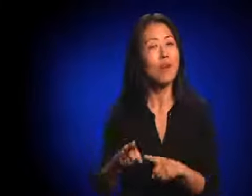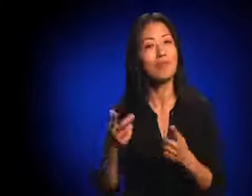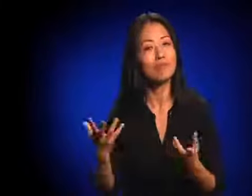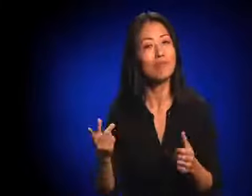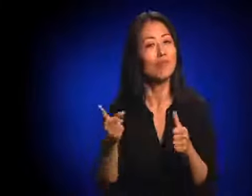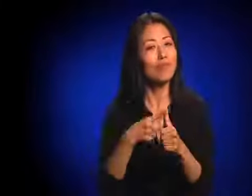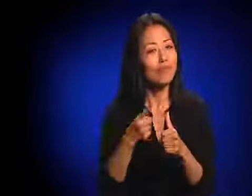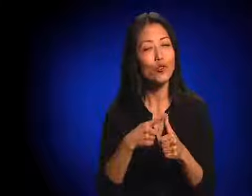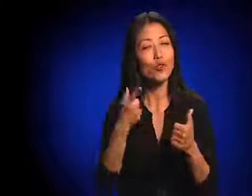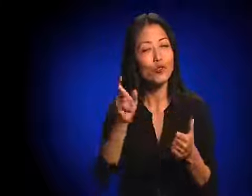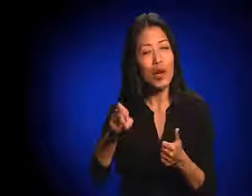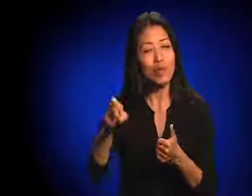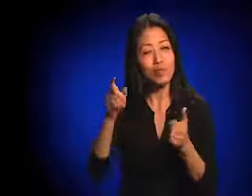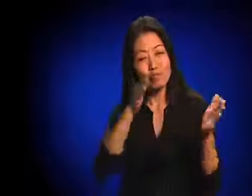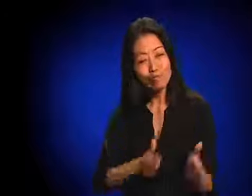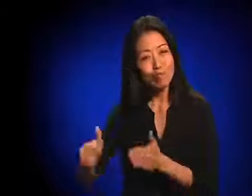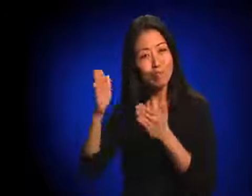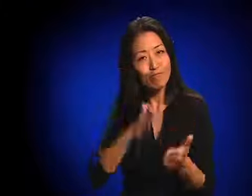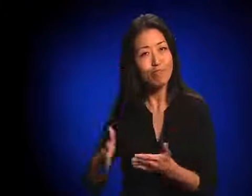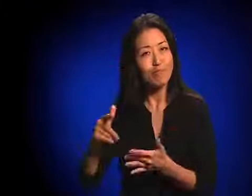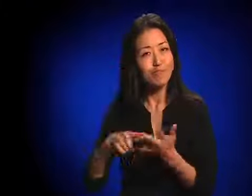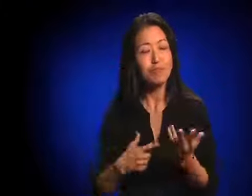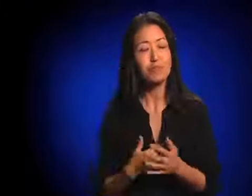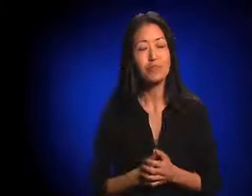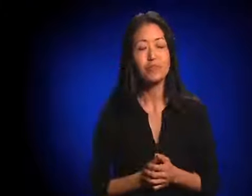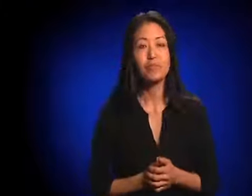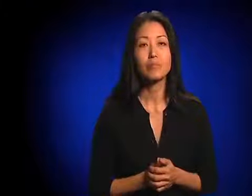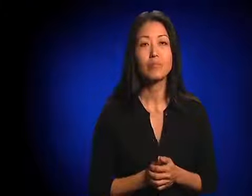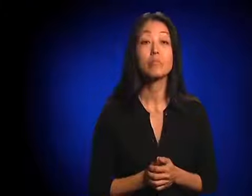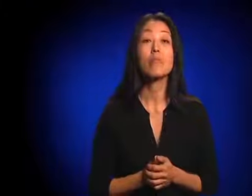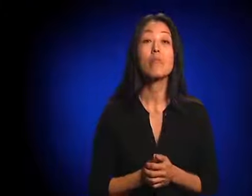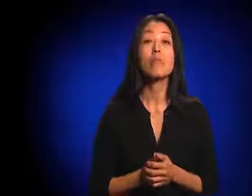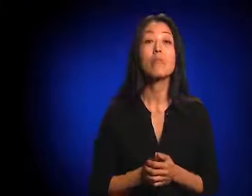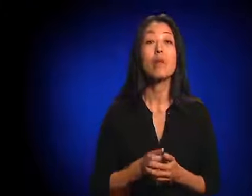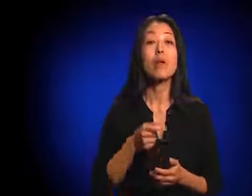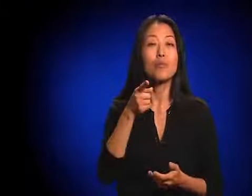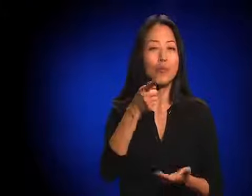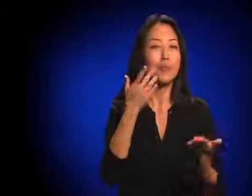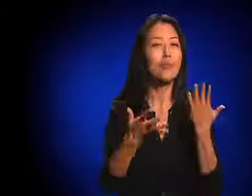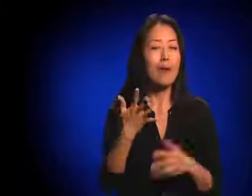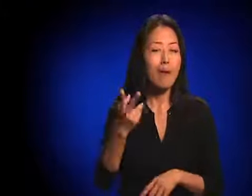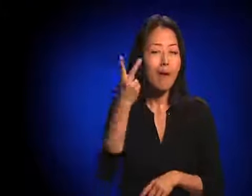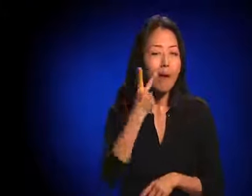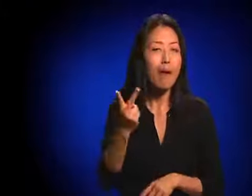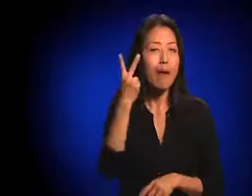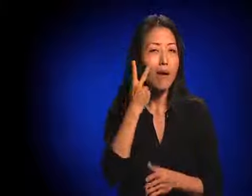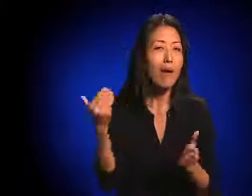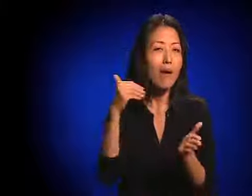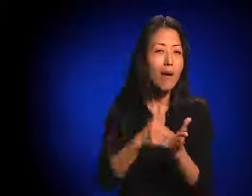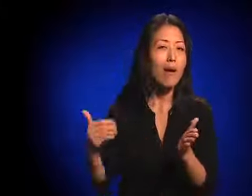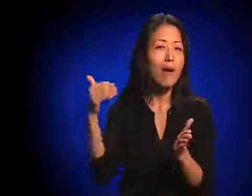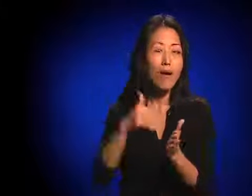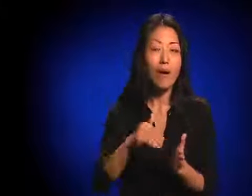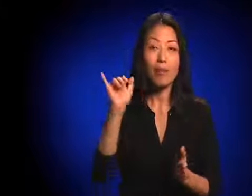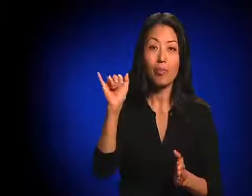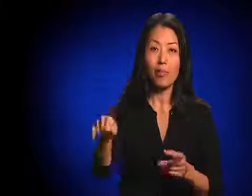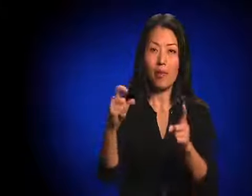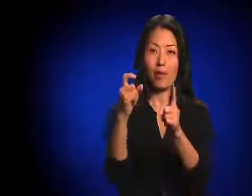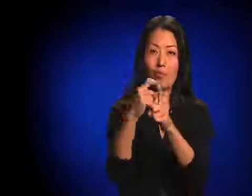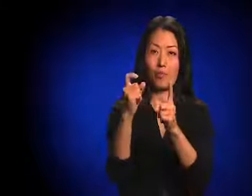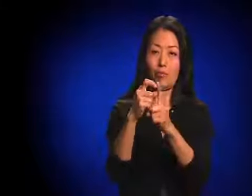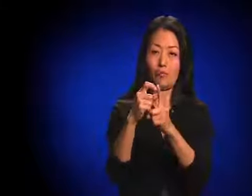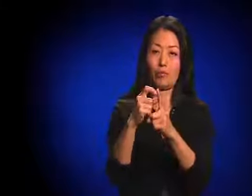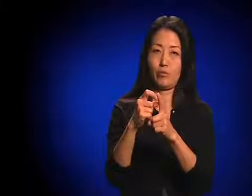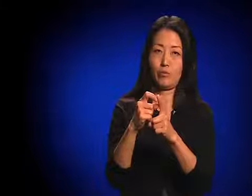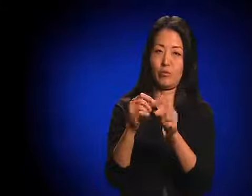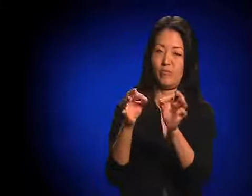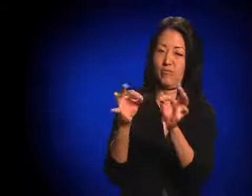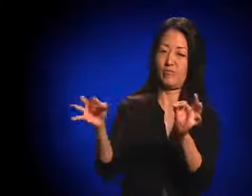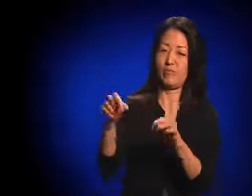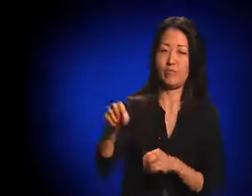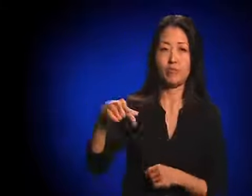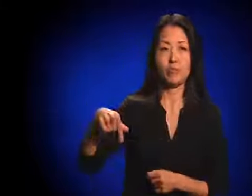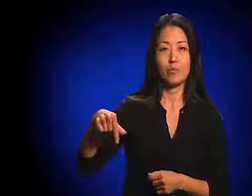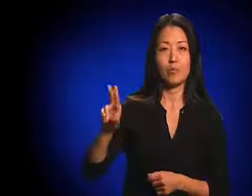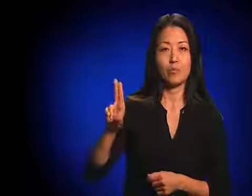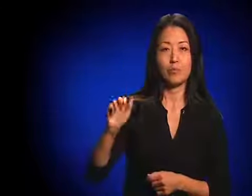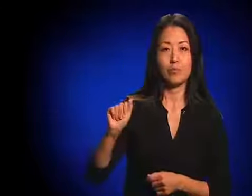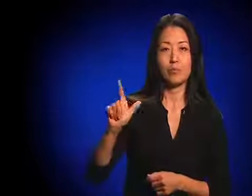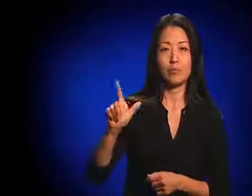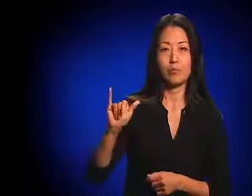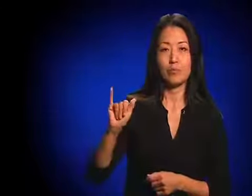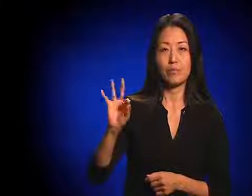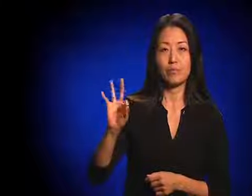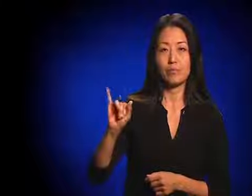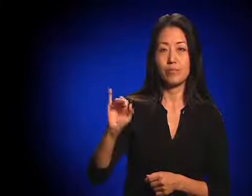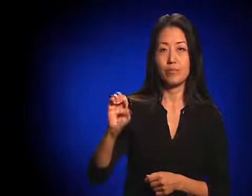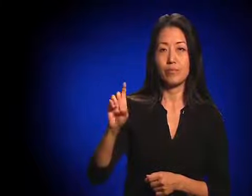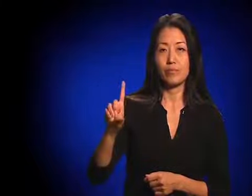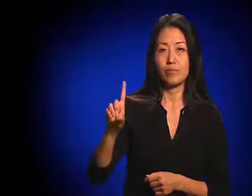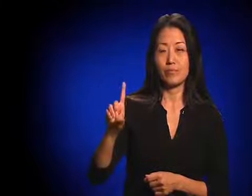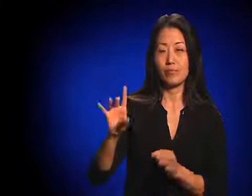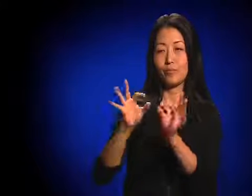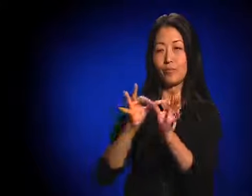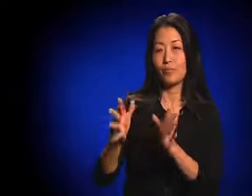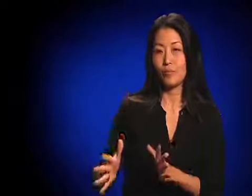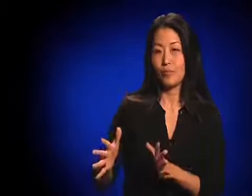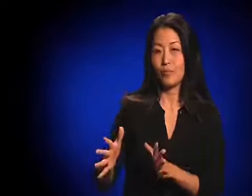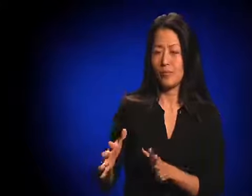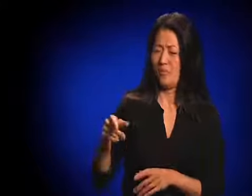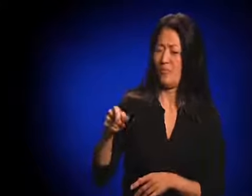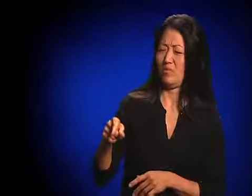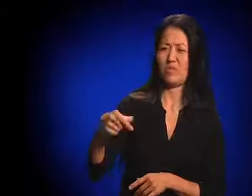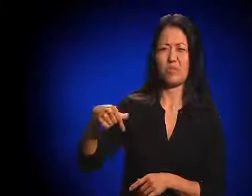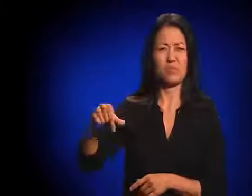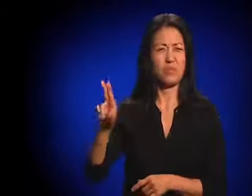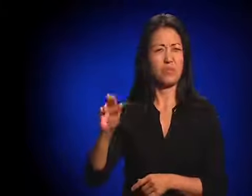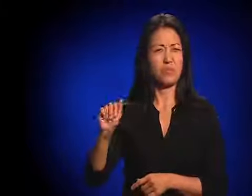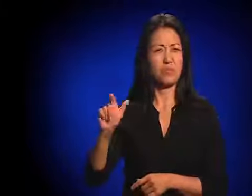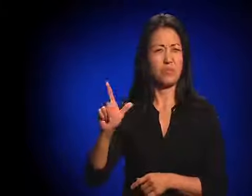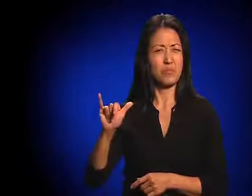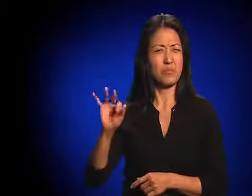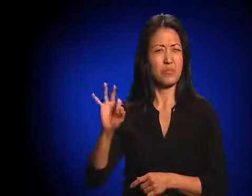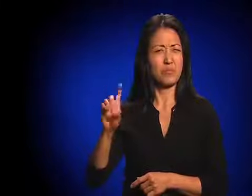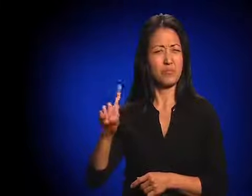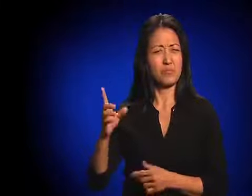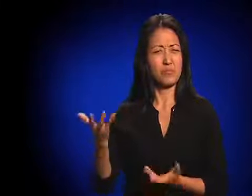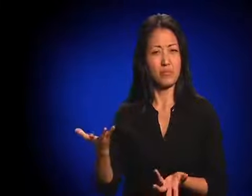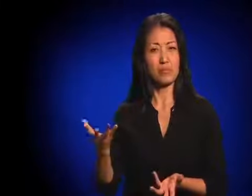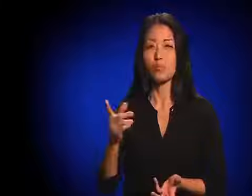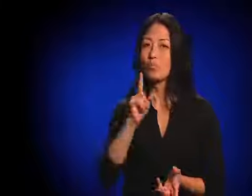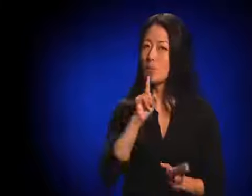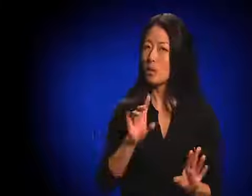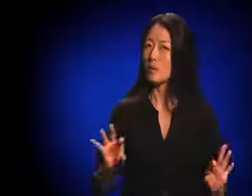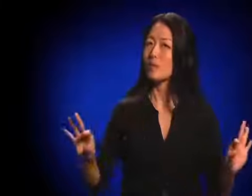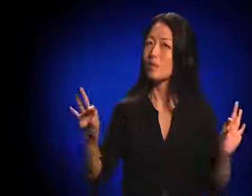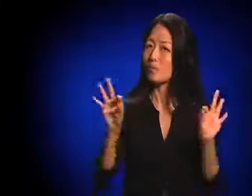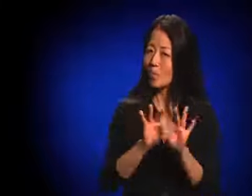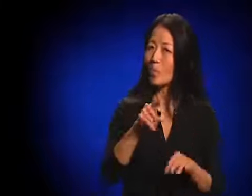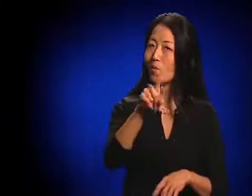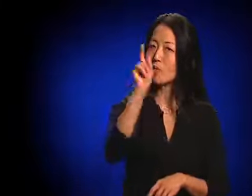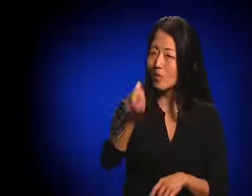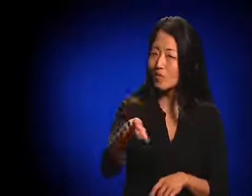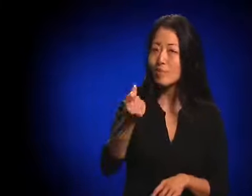You've probably noticed that the term qualified interpreter keeps coming up